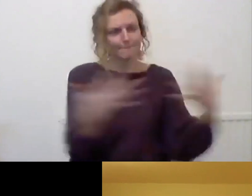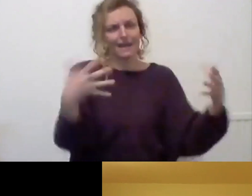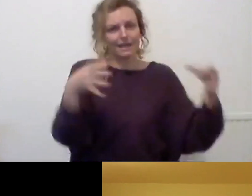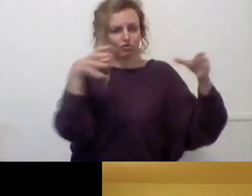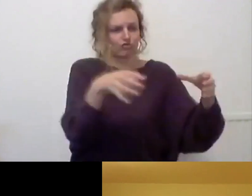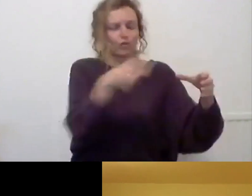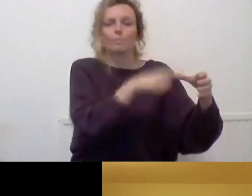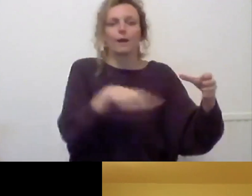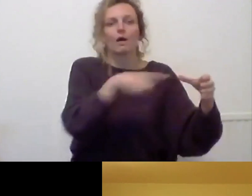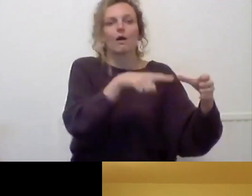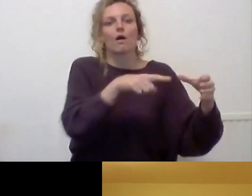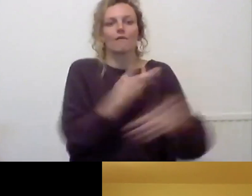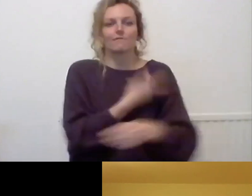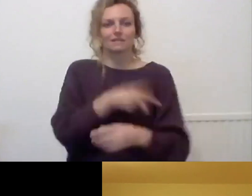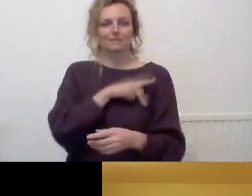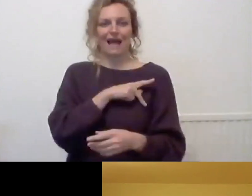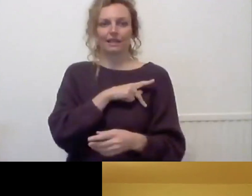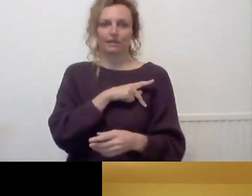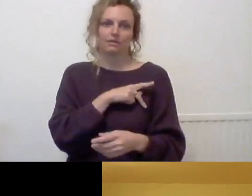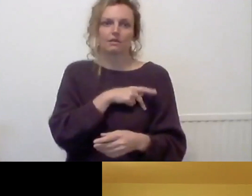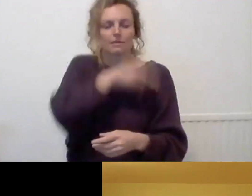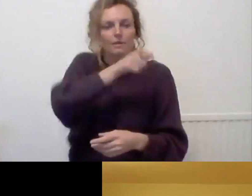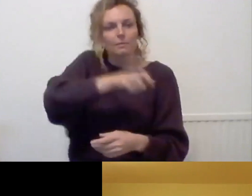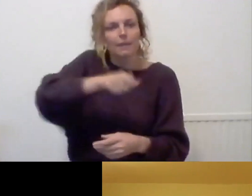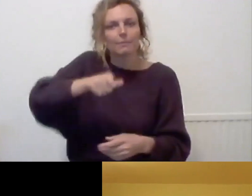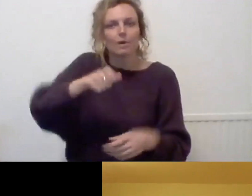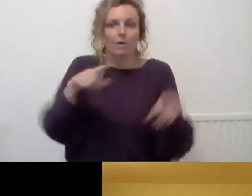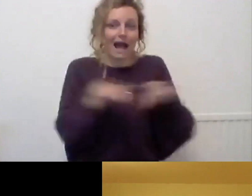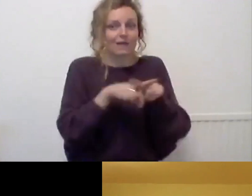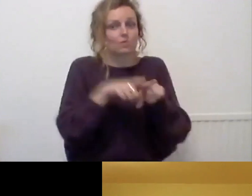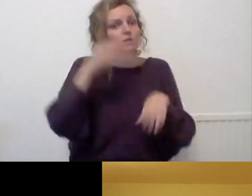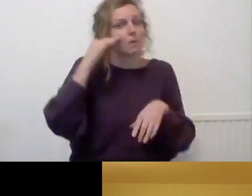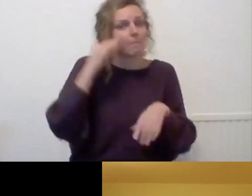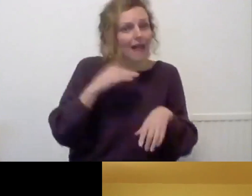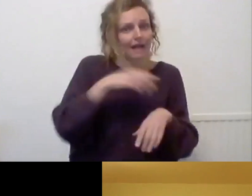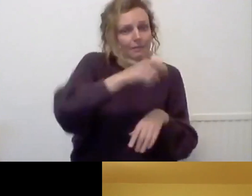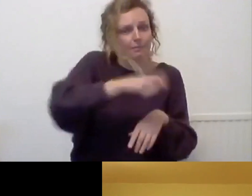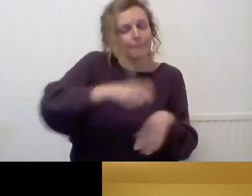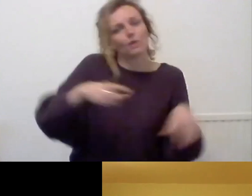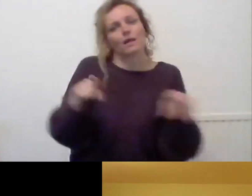black in that study, and similar numbers in the UK with about two or 3% in the Asian communities.